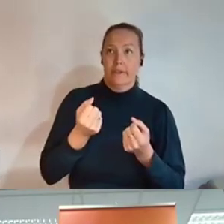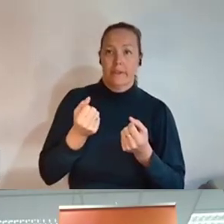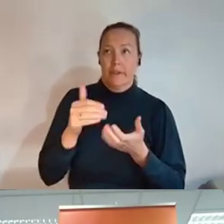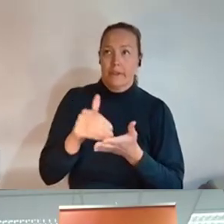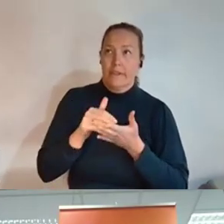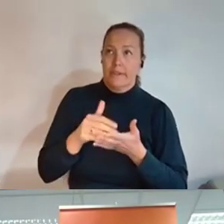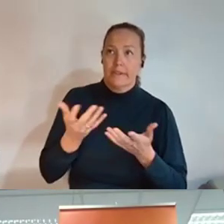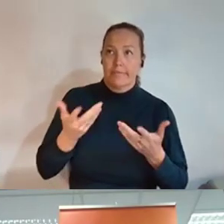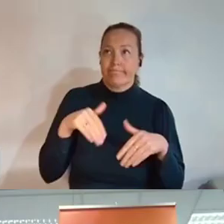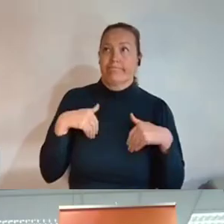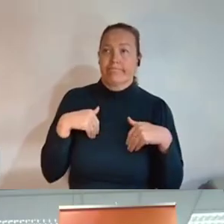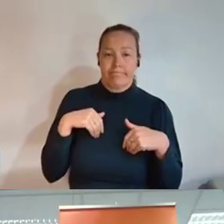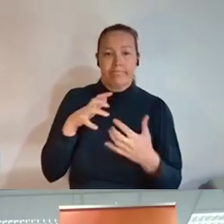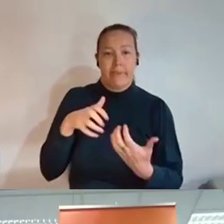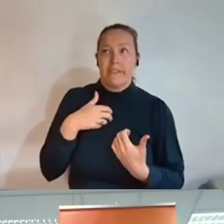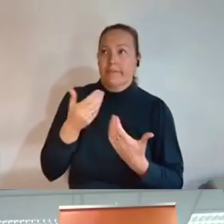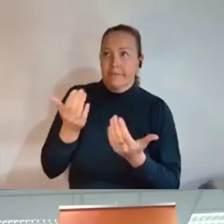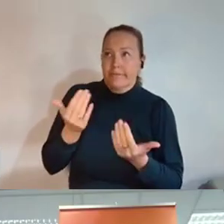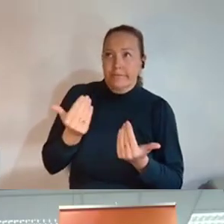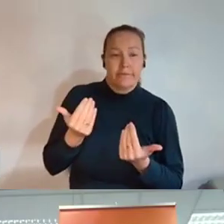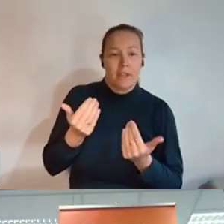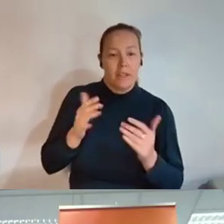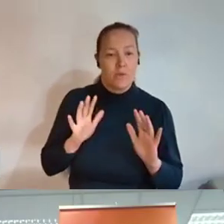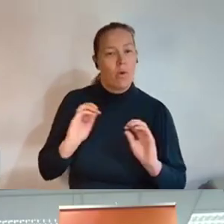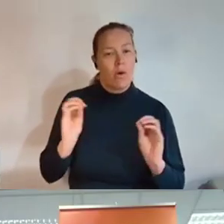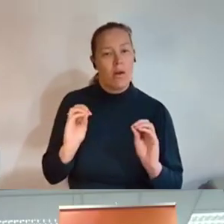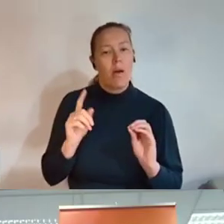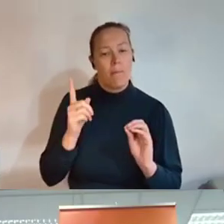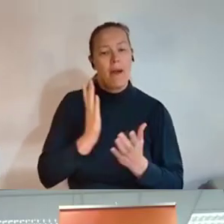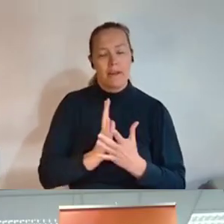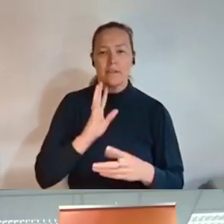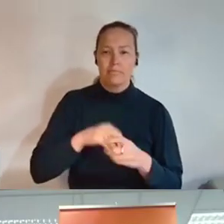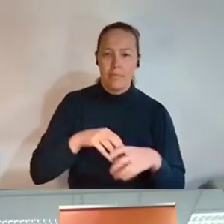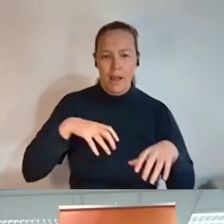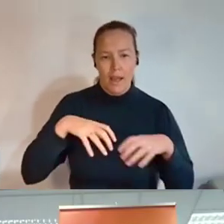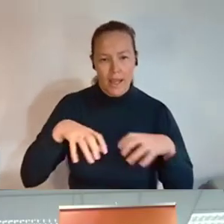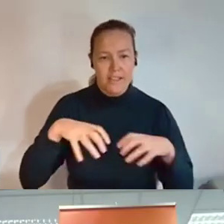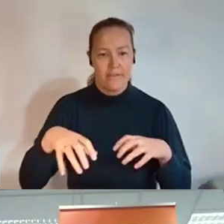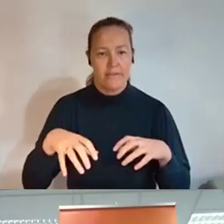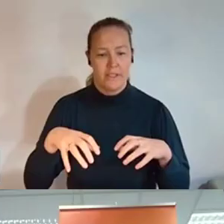as Dr Hu highlighted earlier, but active architects of democratic oversight.